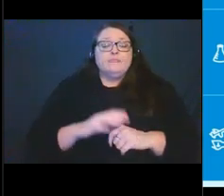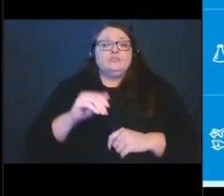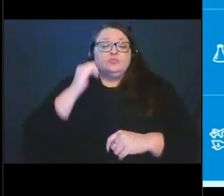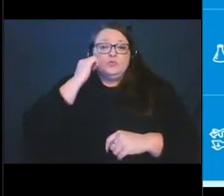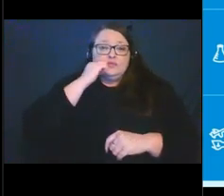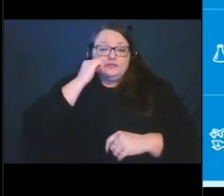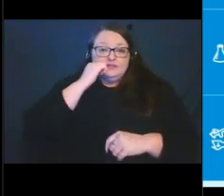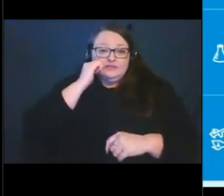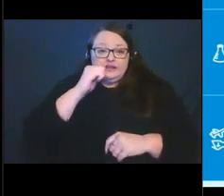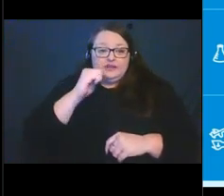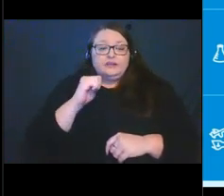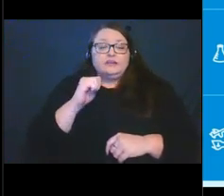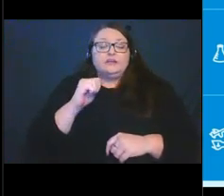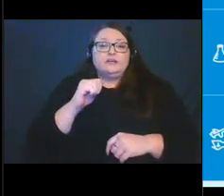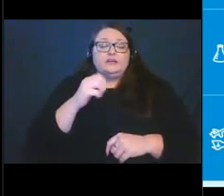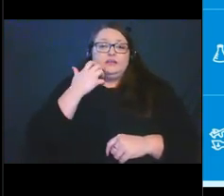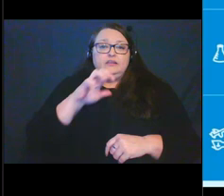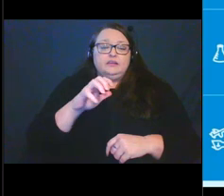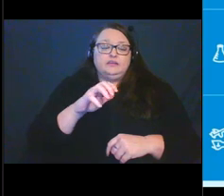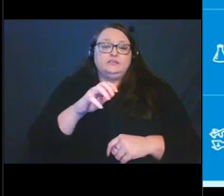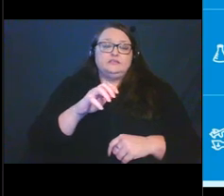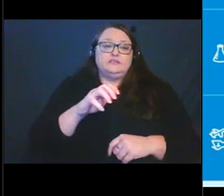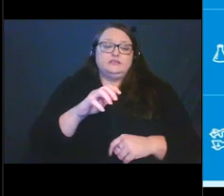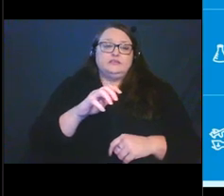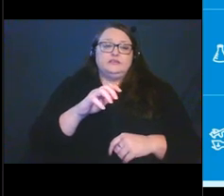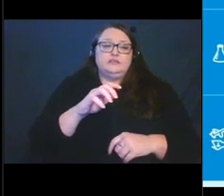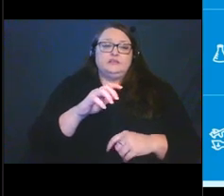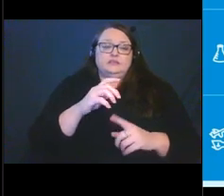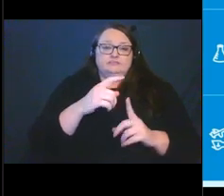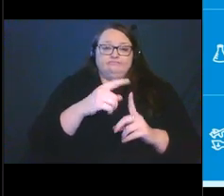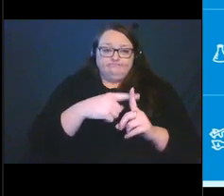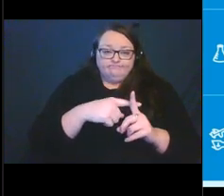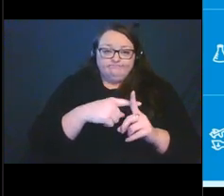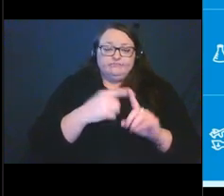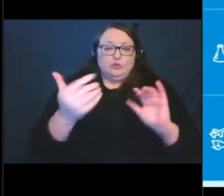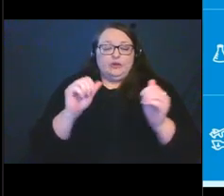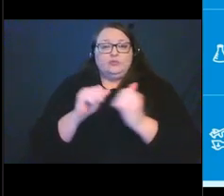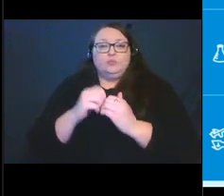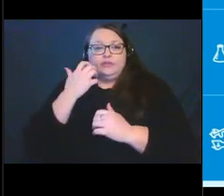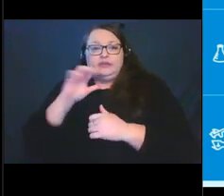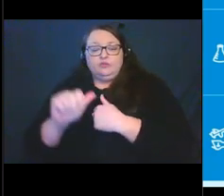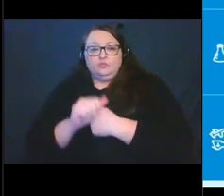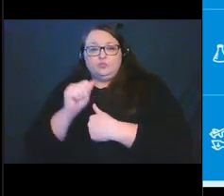average observed HeatRisk values using all of our approved NCEI points in each region for the full